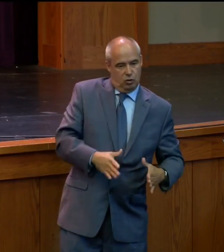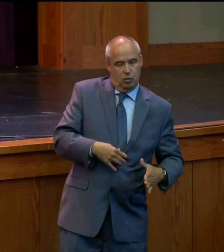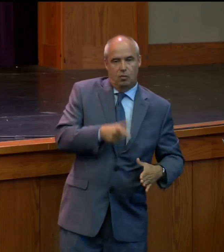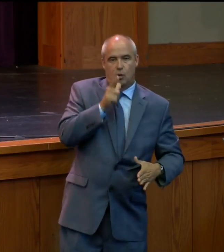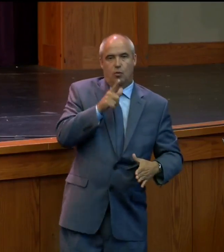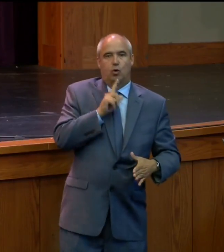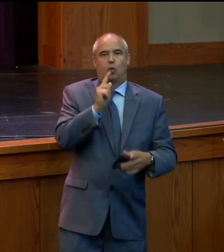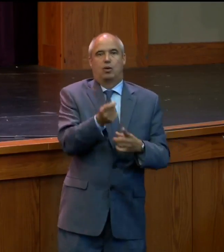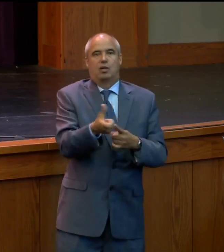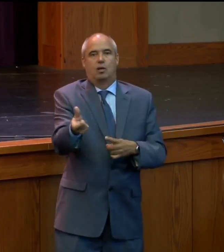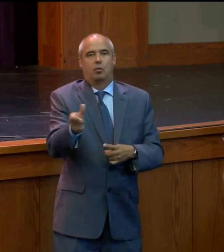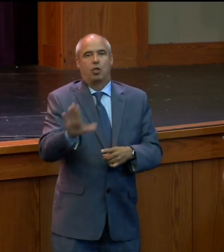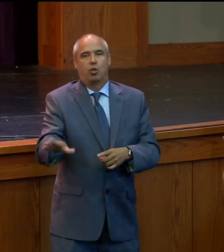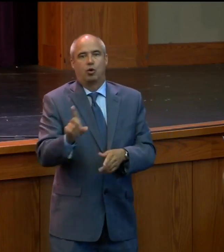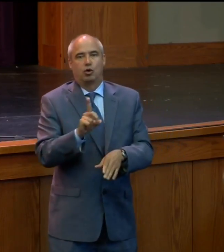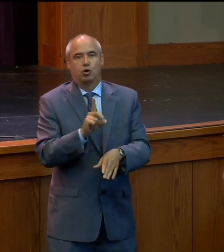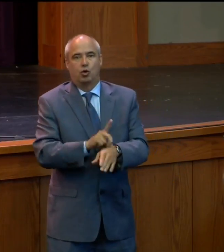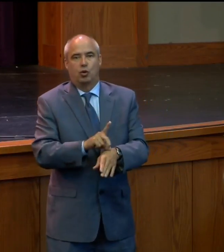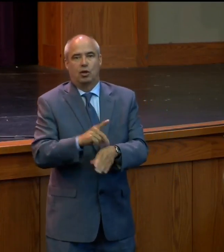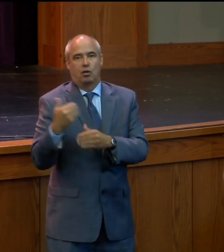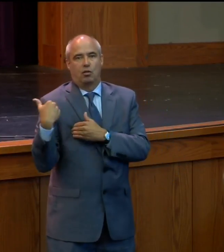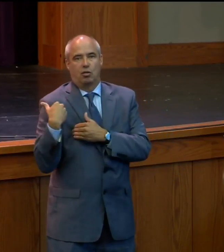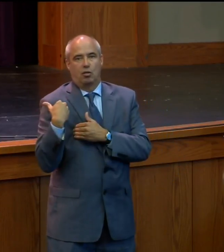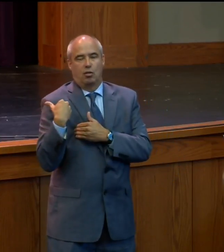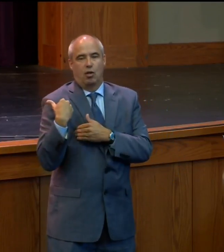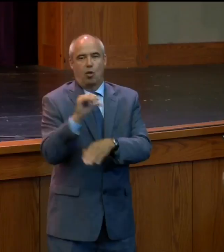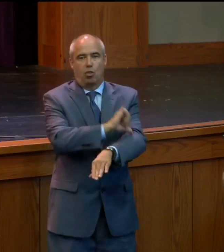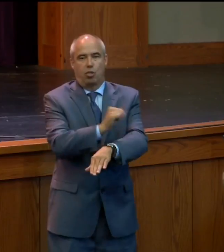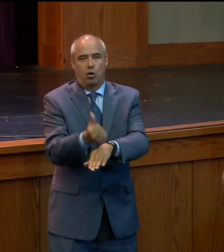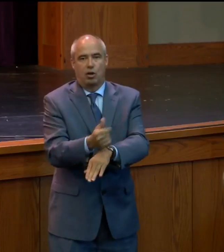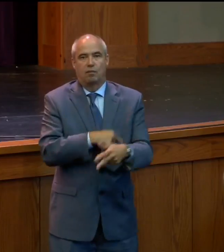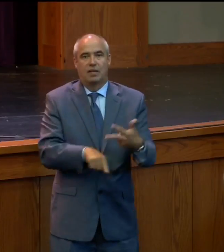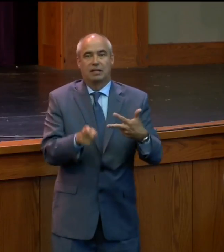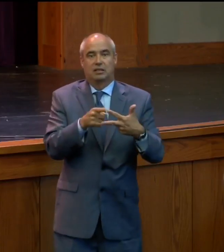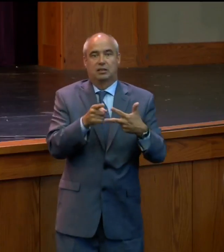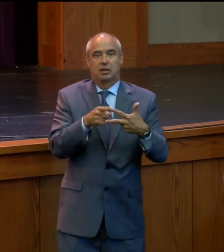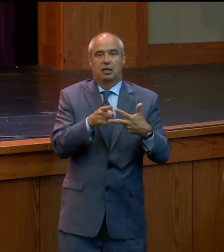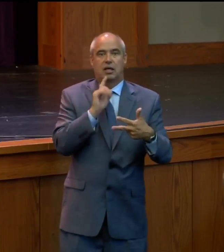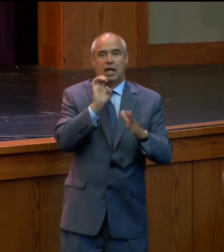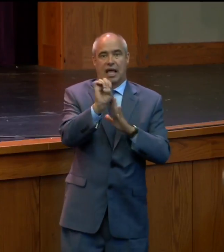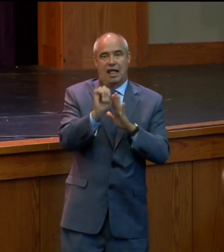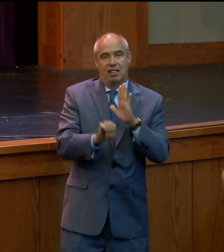AUTHORITIES THE SECOND INVOLVES ETHICS AND INTEGRITY OF THE LEGISLATURE.